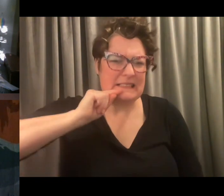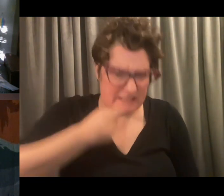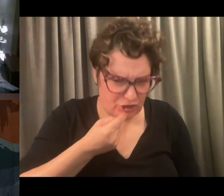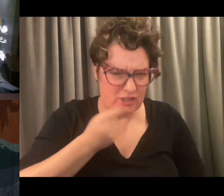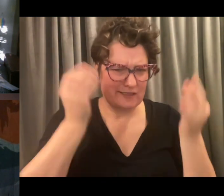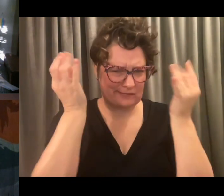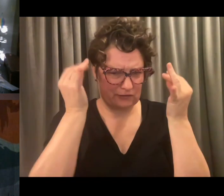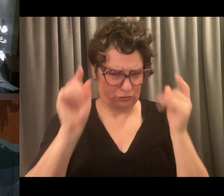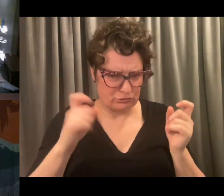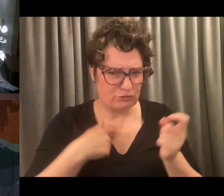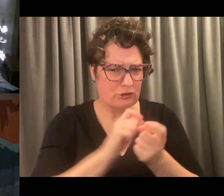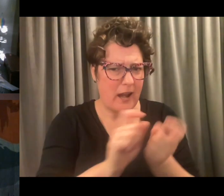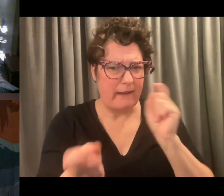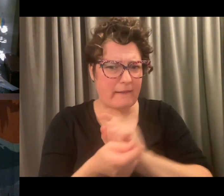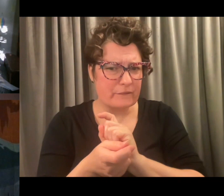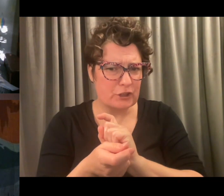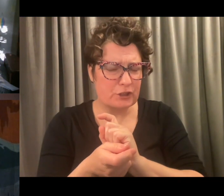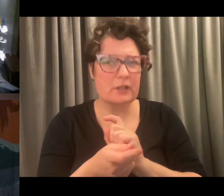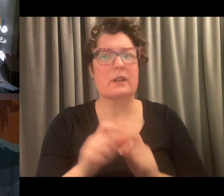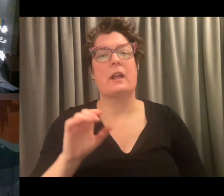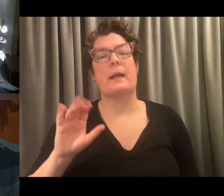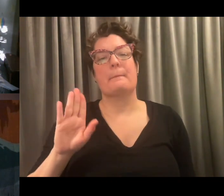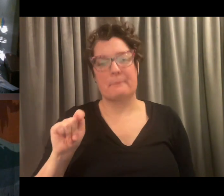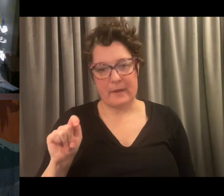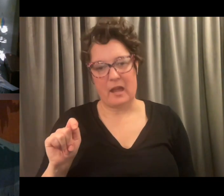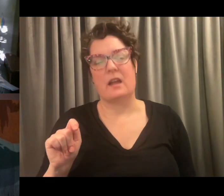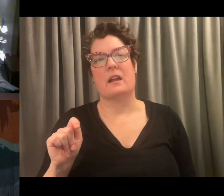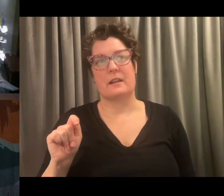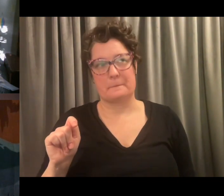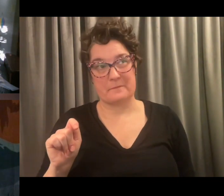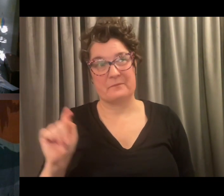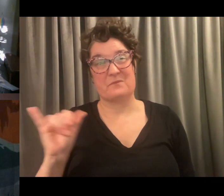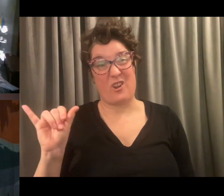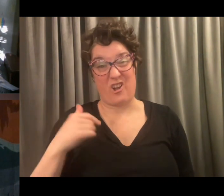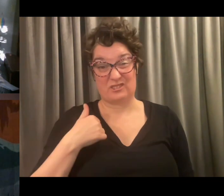Never: But I also knew that I was 21 years old and that.